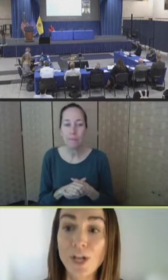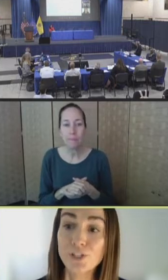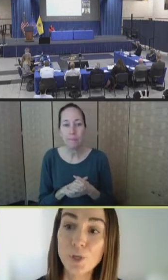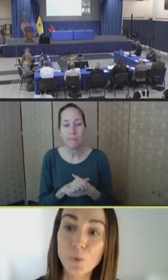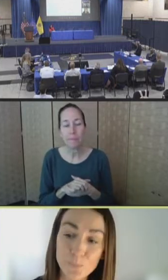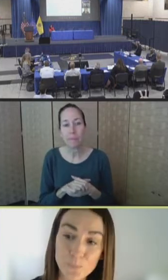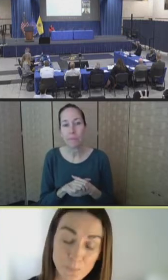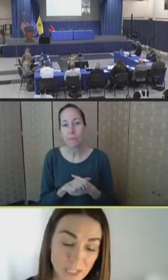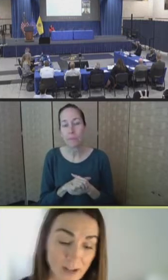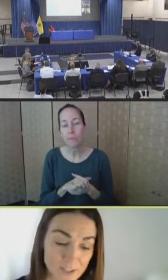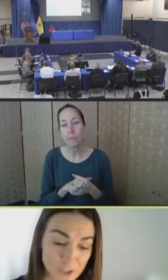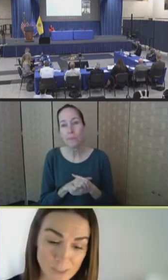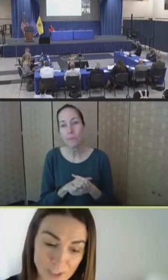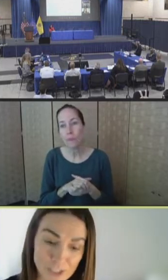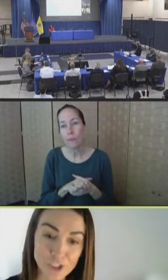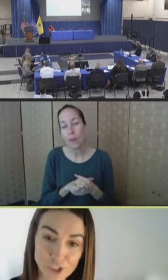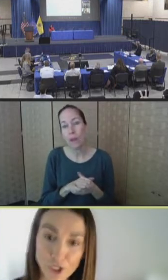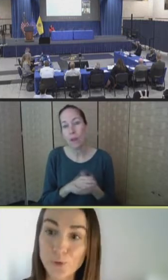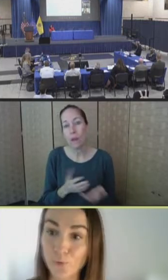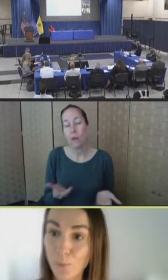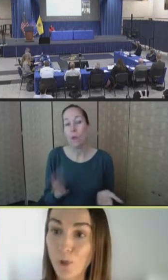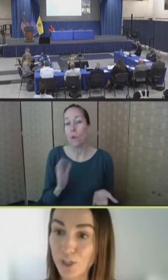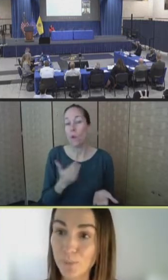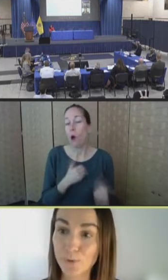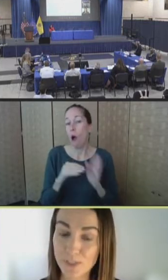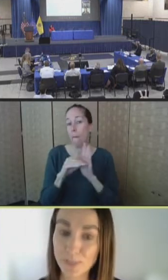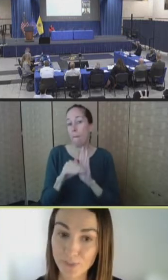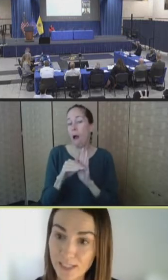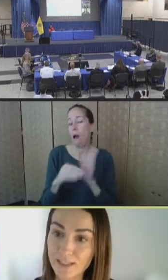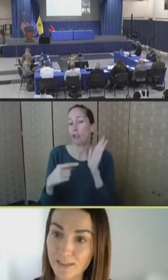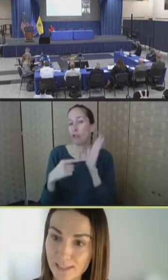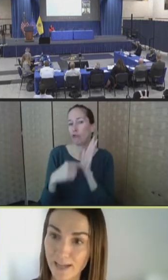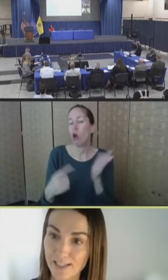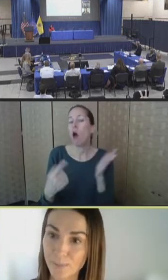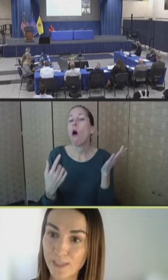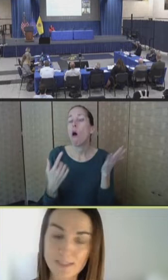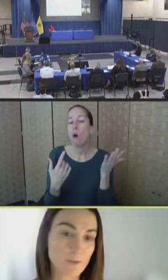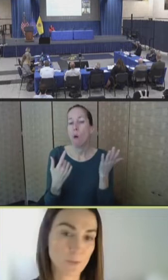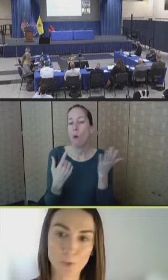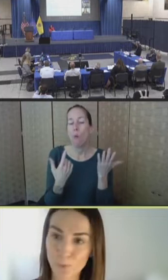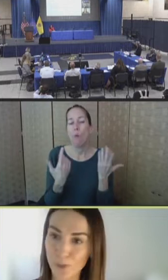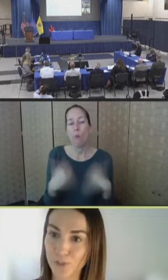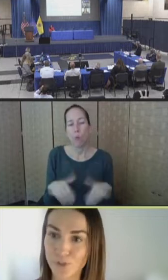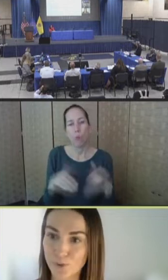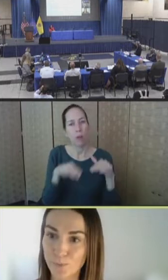So, because our simulation showed remarkable stability in these estimates when we assume